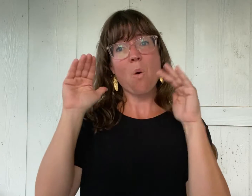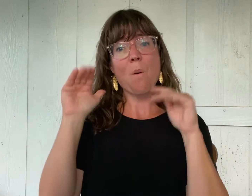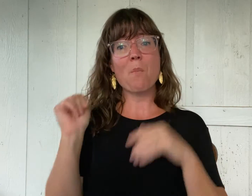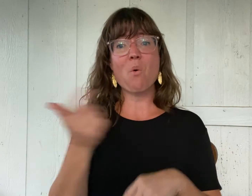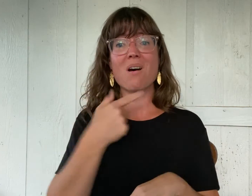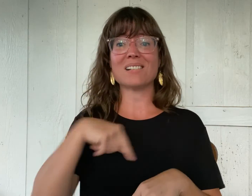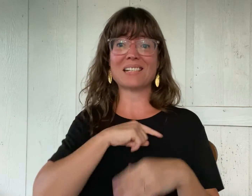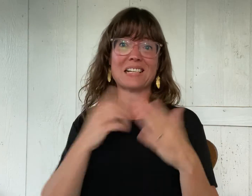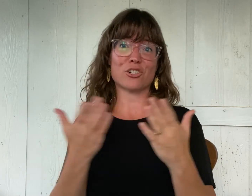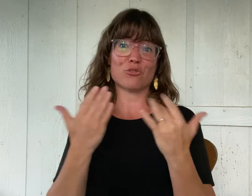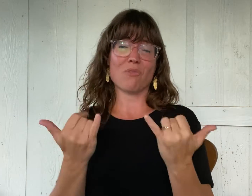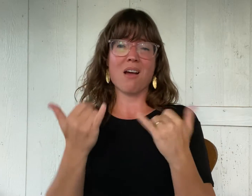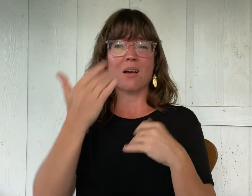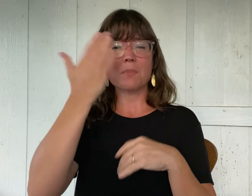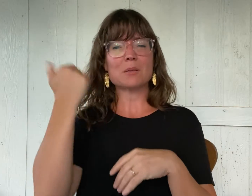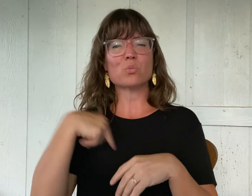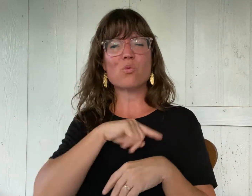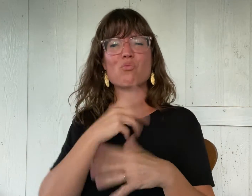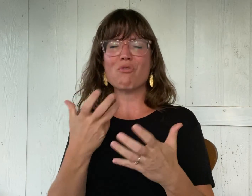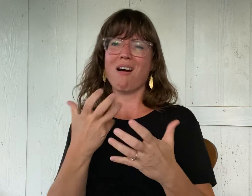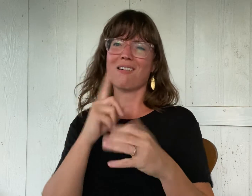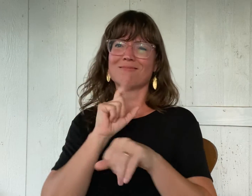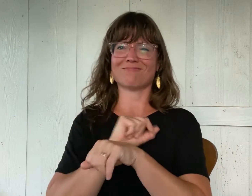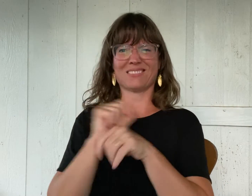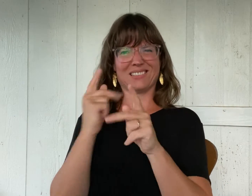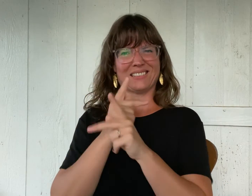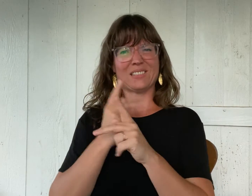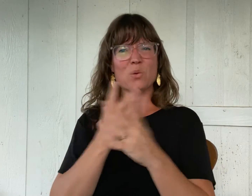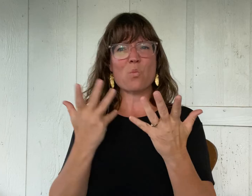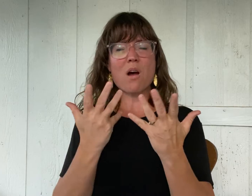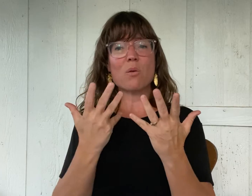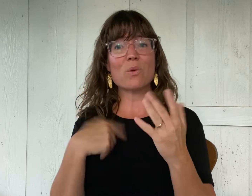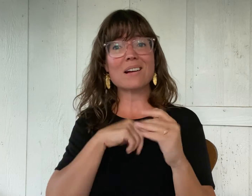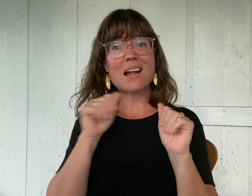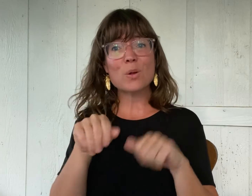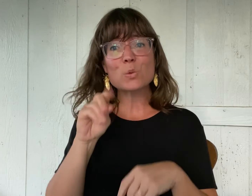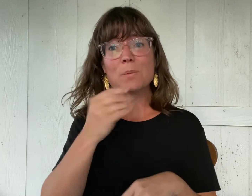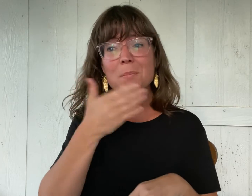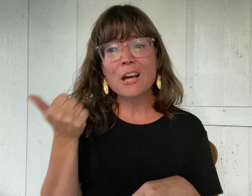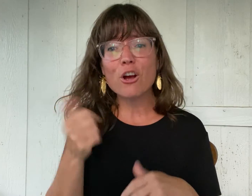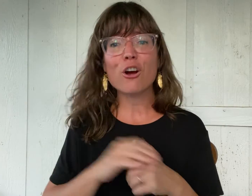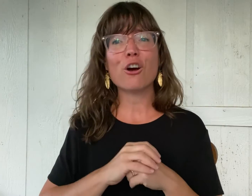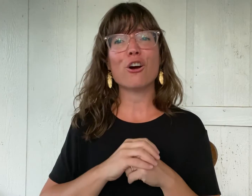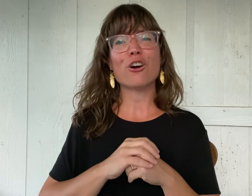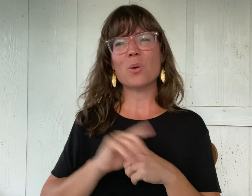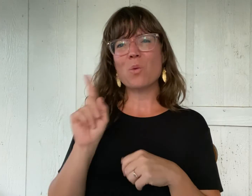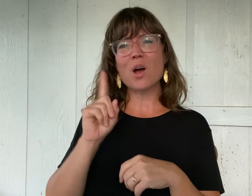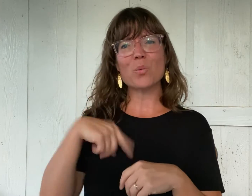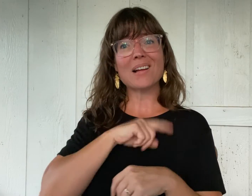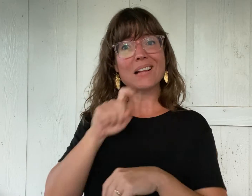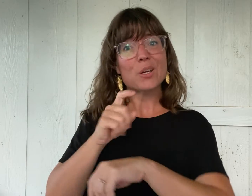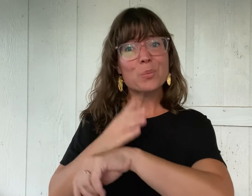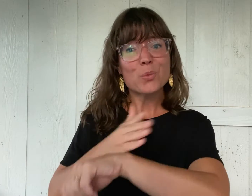We're here today hopefully because we want to work on what we can do better, learn where we need